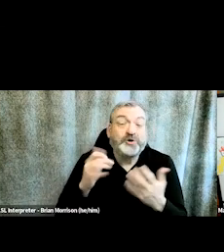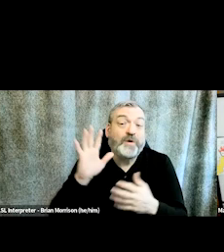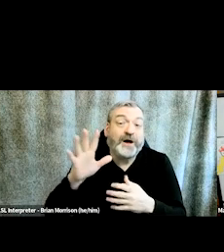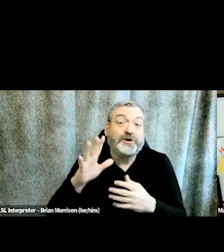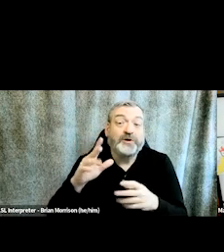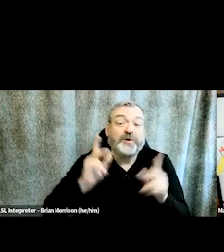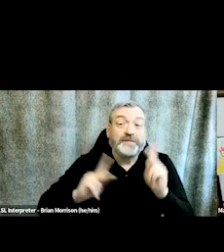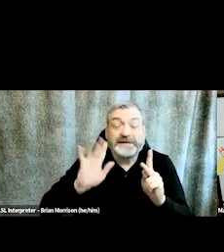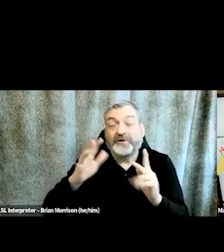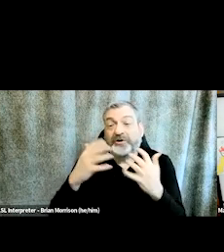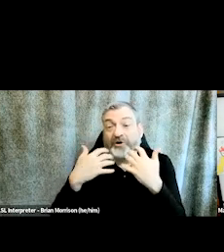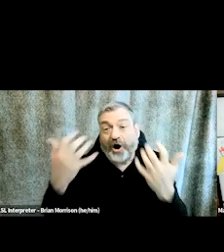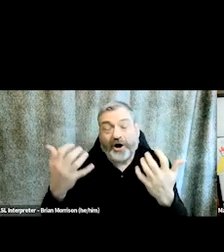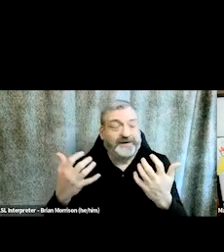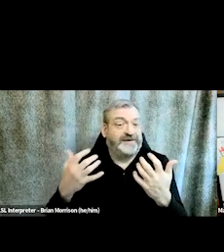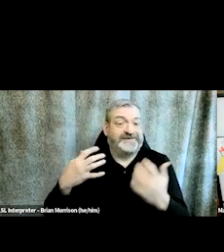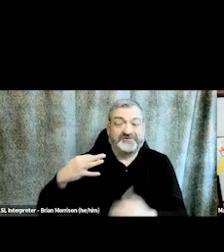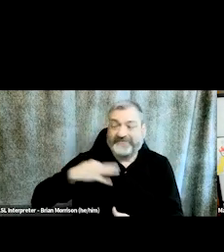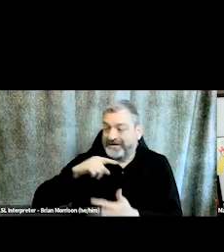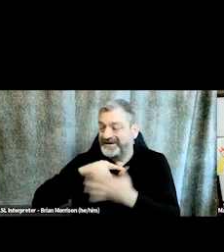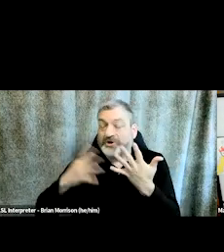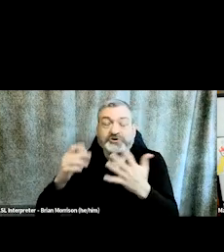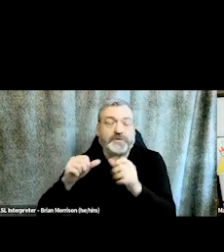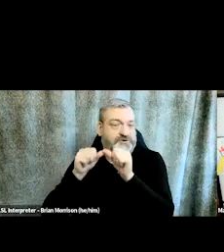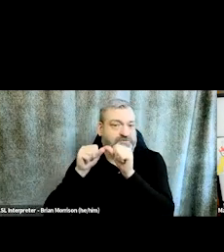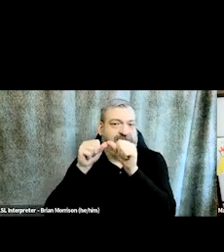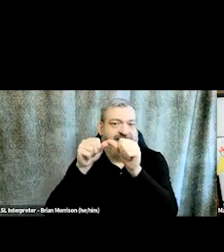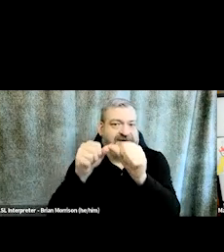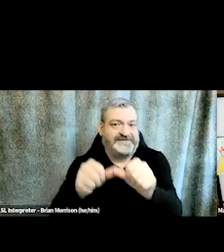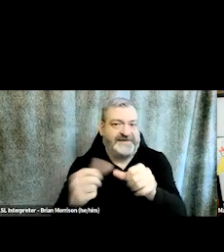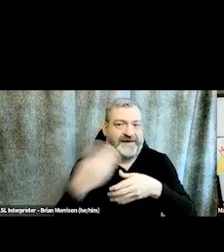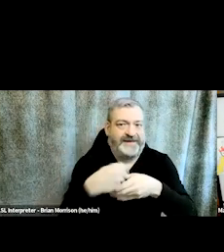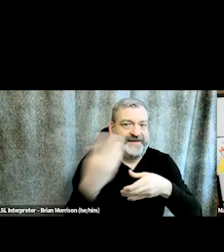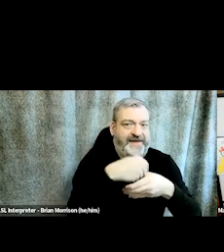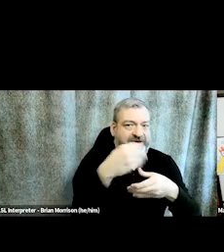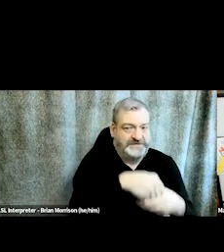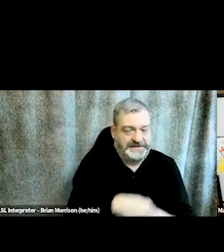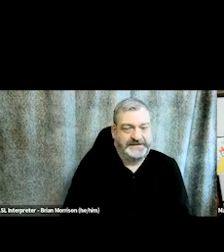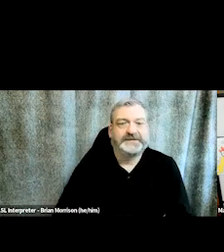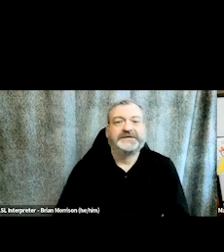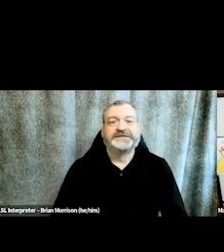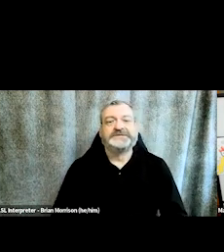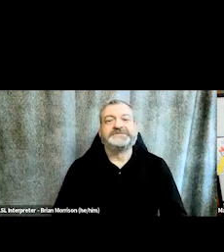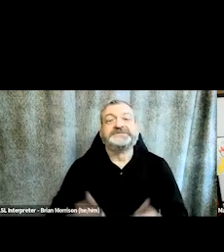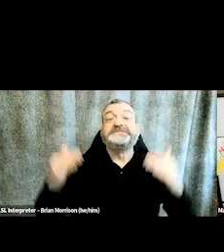members, your employees, your volunteers, and your donors. You can go to the next slide, please.